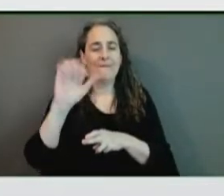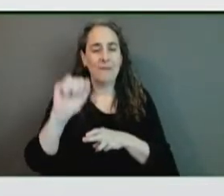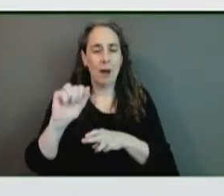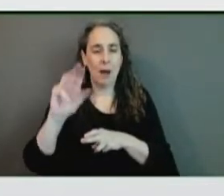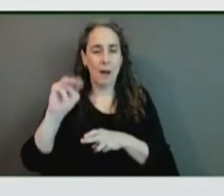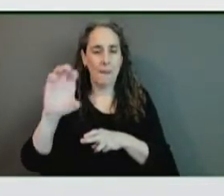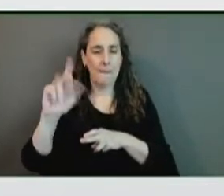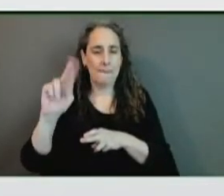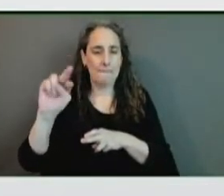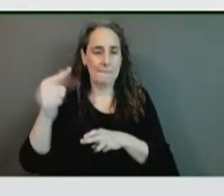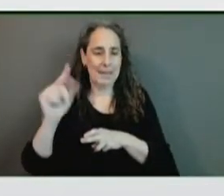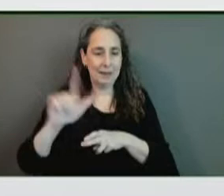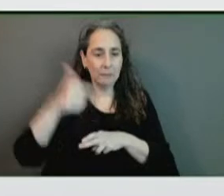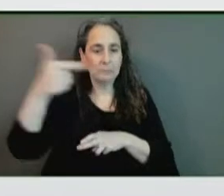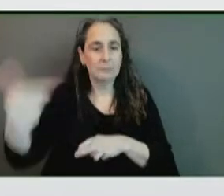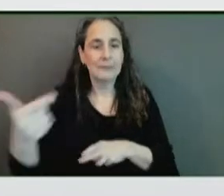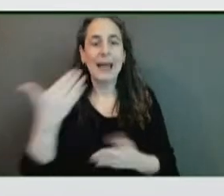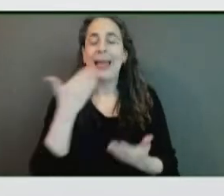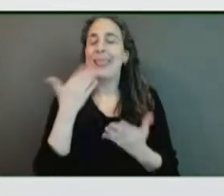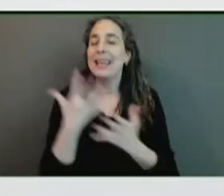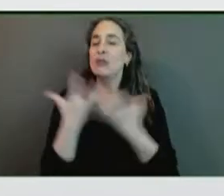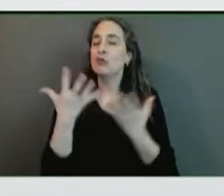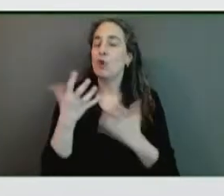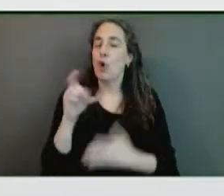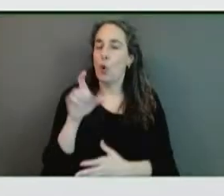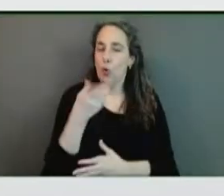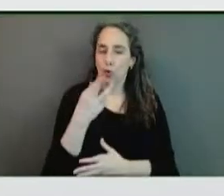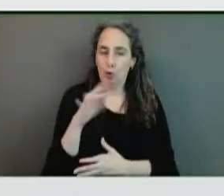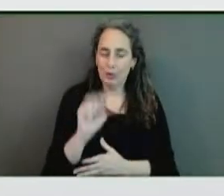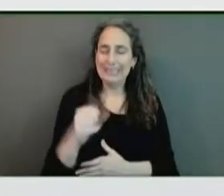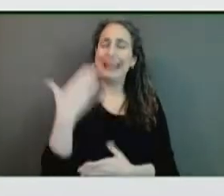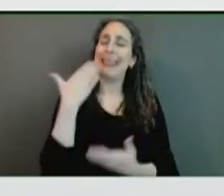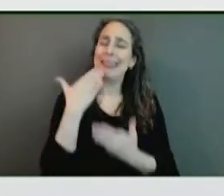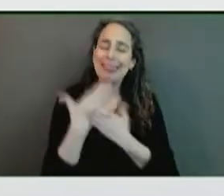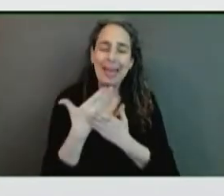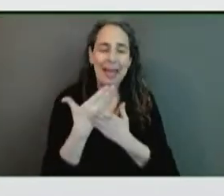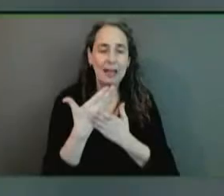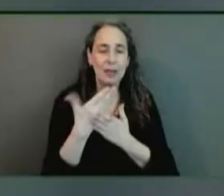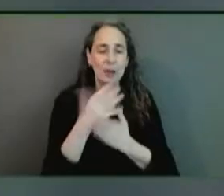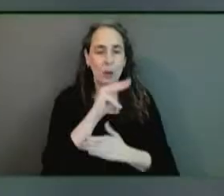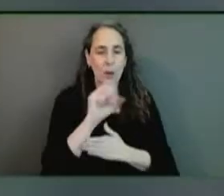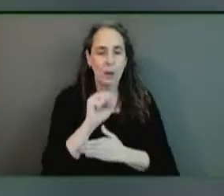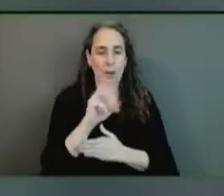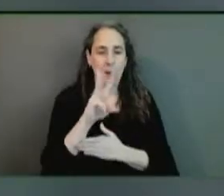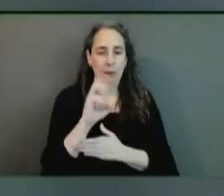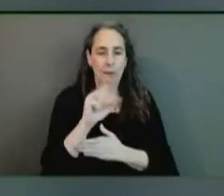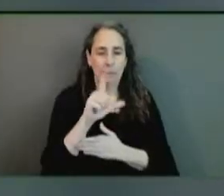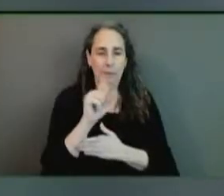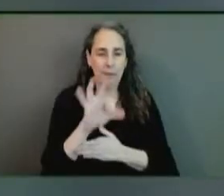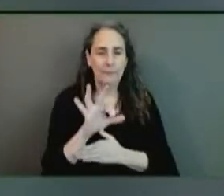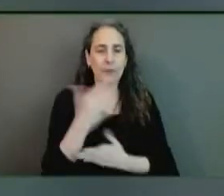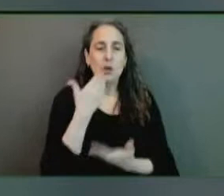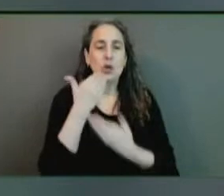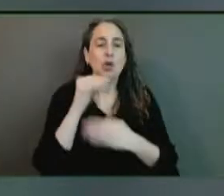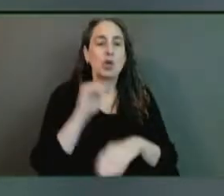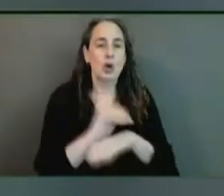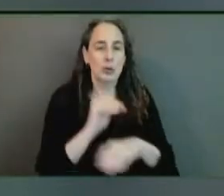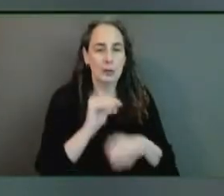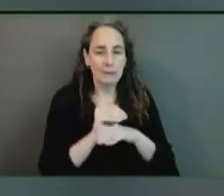I believe you're here. Can we turn to you now? As thank you so much press and thank you, Miss